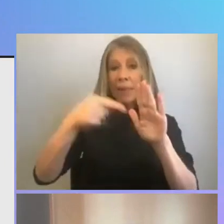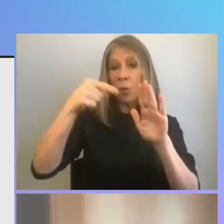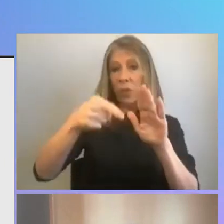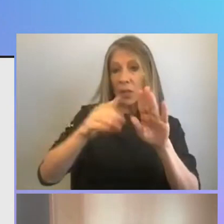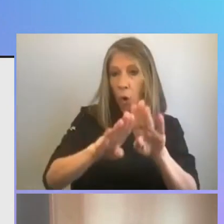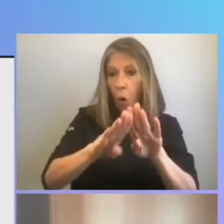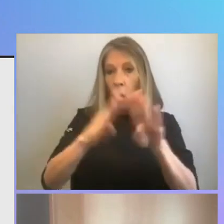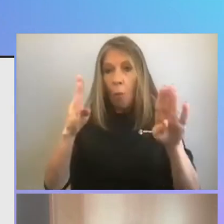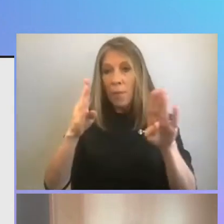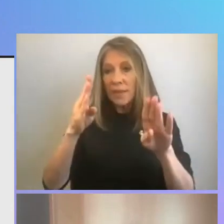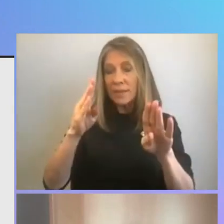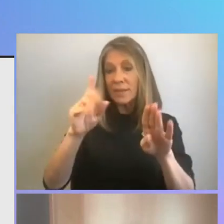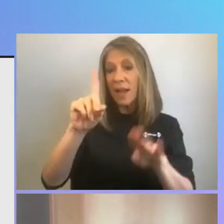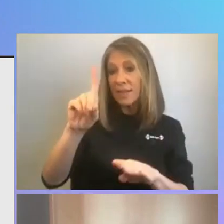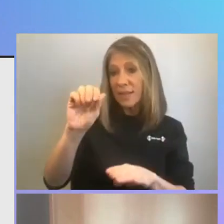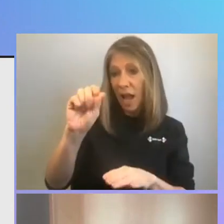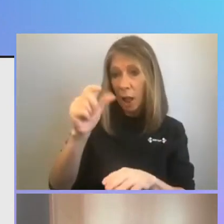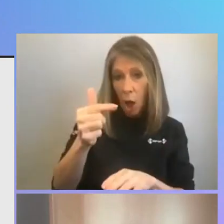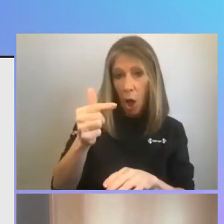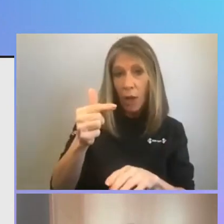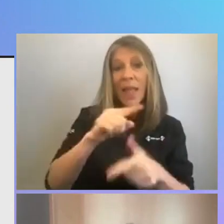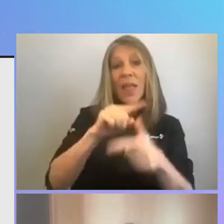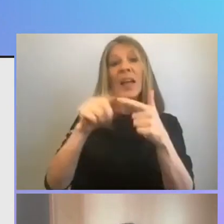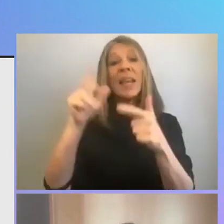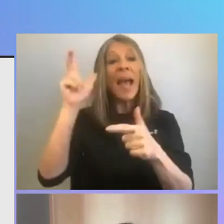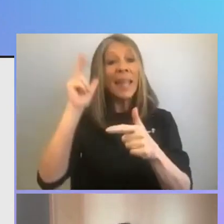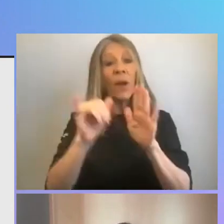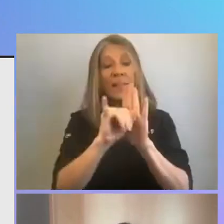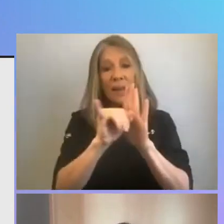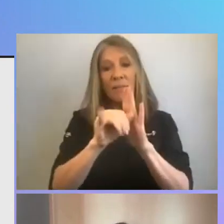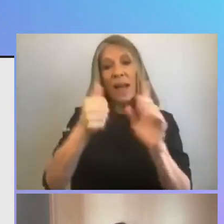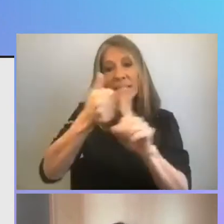modal dialog, and I hear it identifies as a button. So that